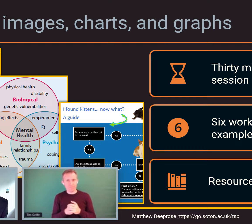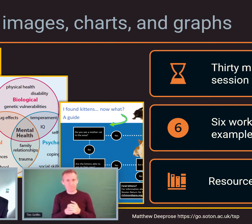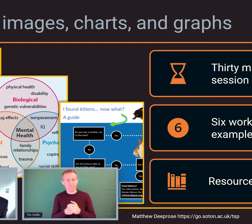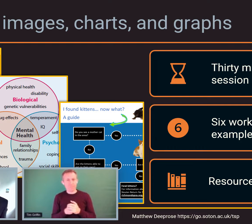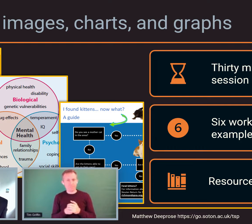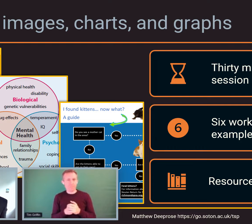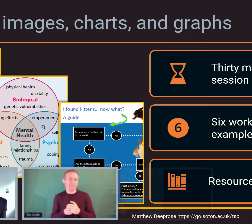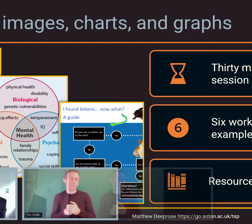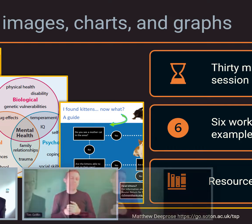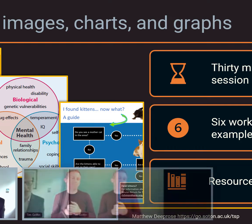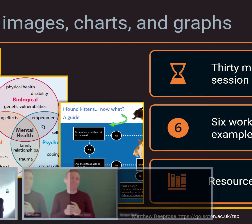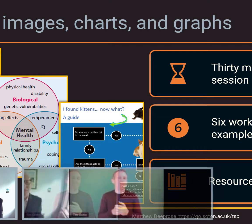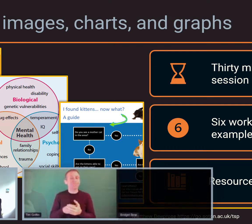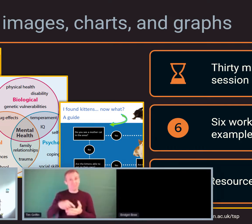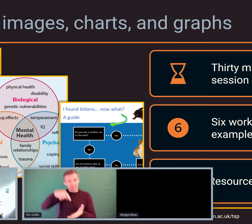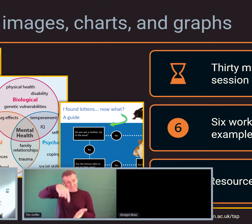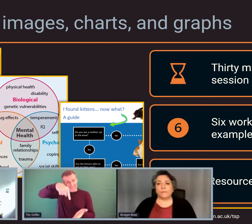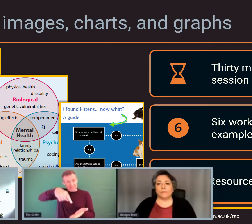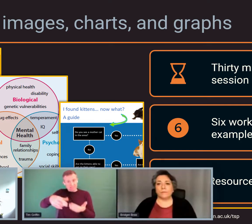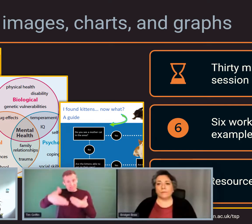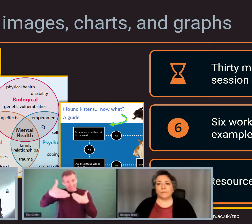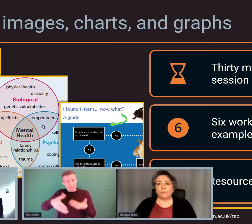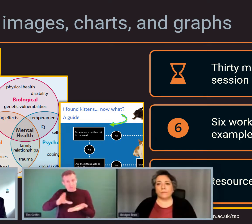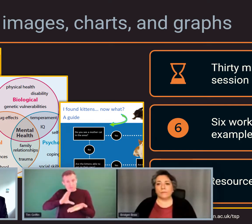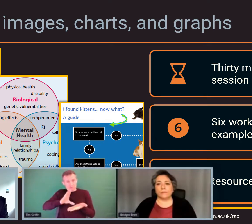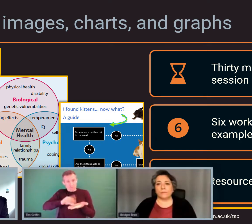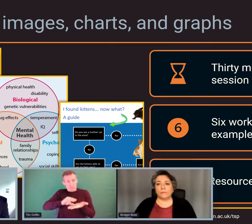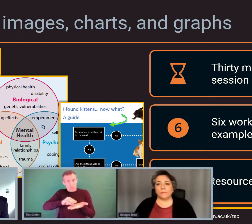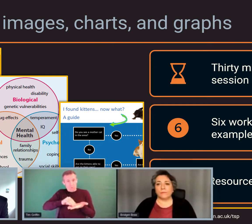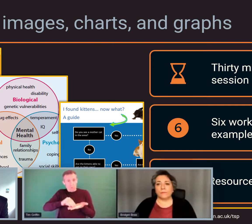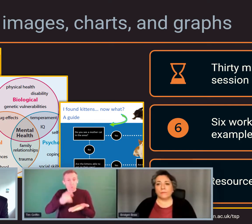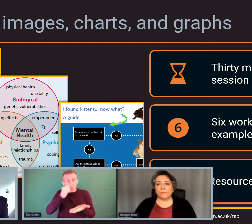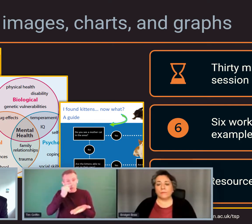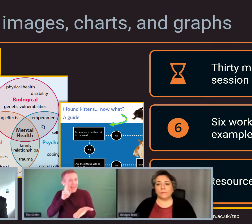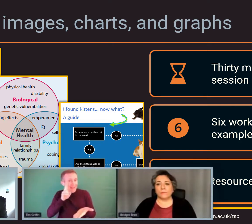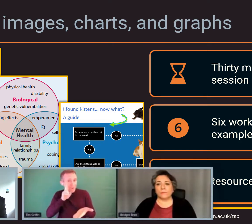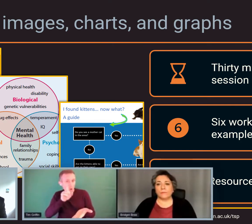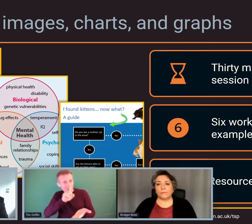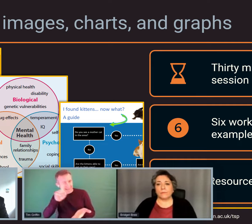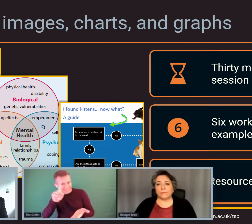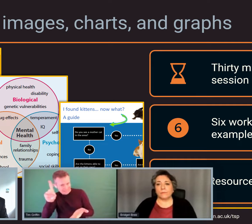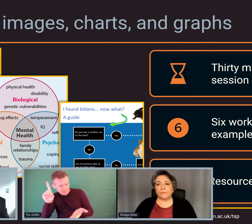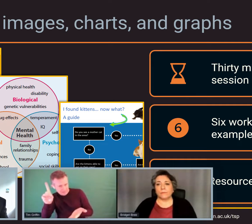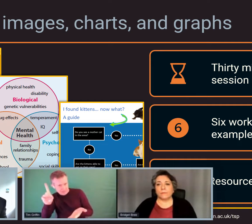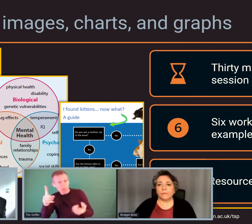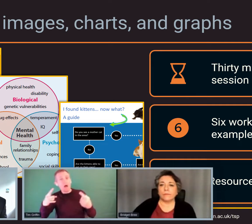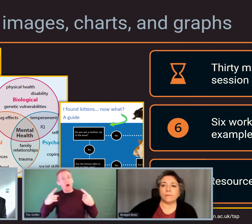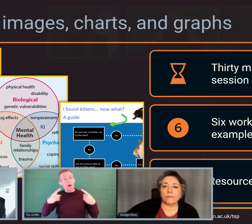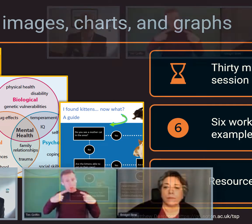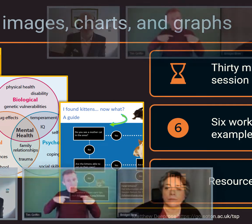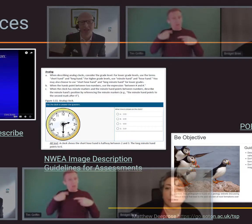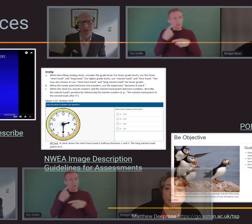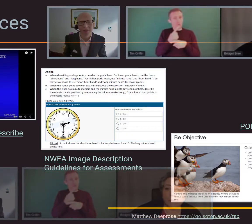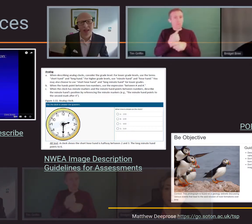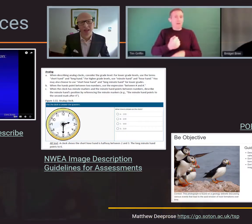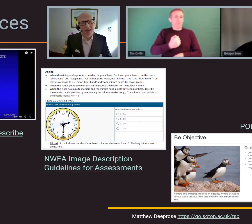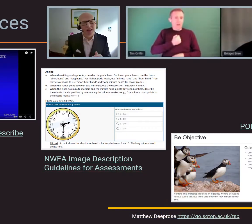and materials online in your own time, I want to highlight which resources were really useful for me in creating the session.